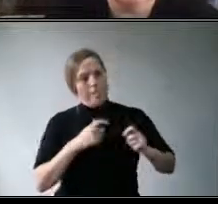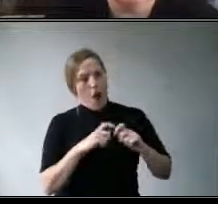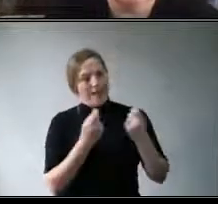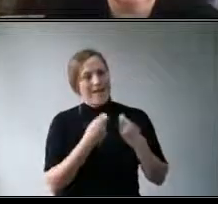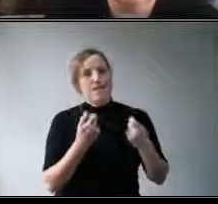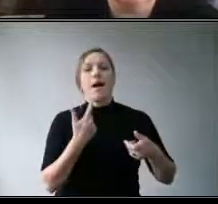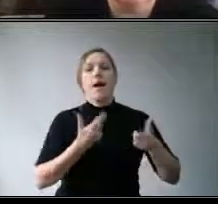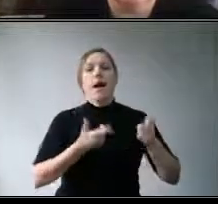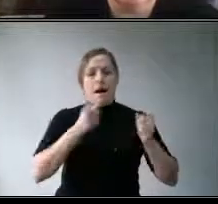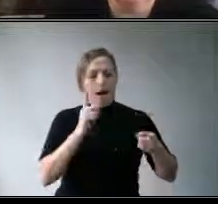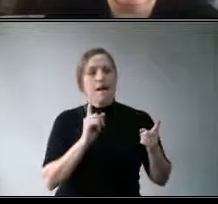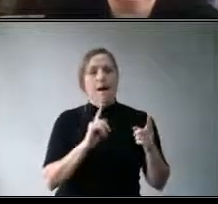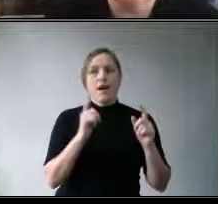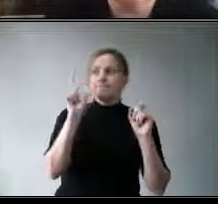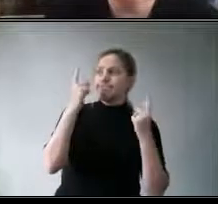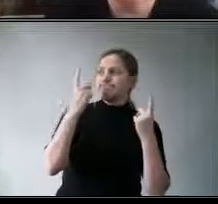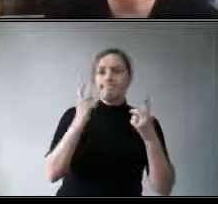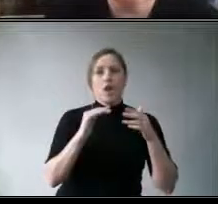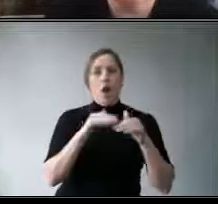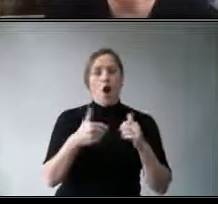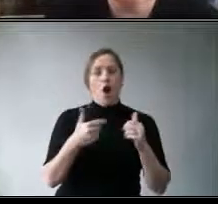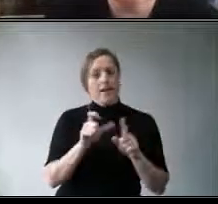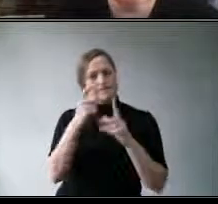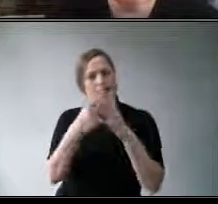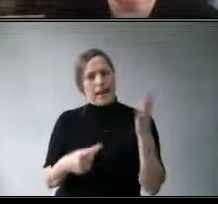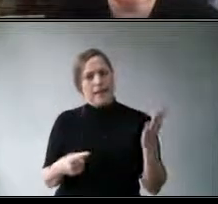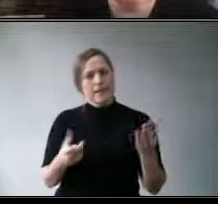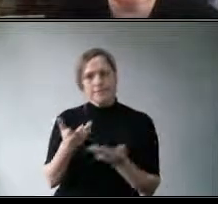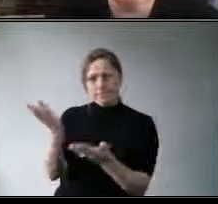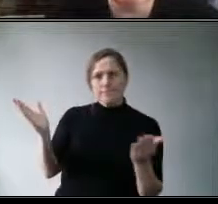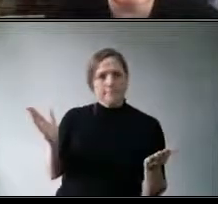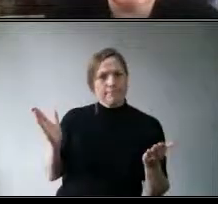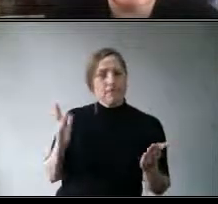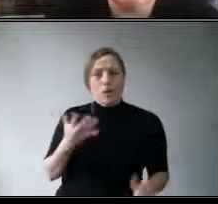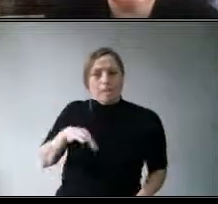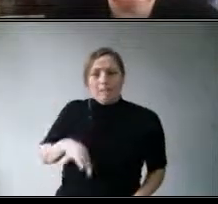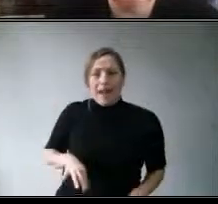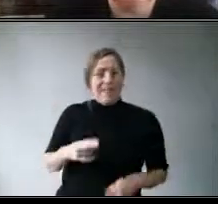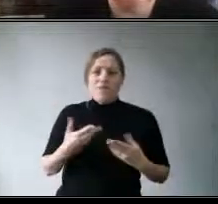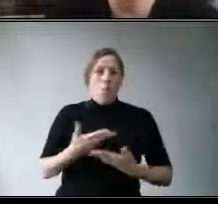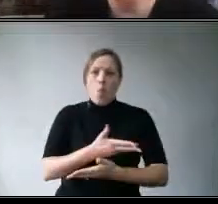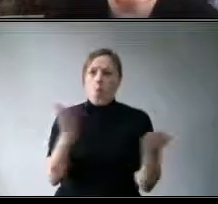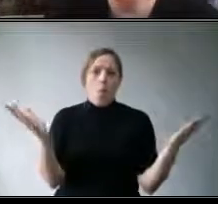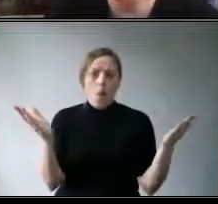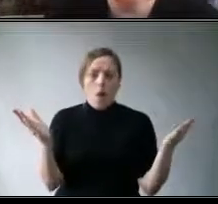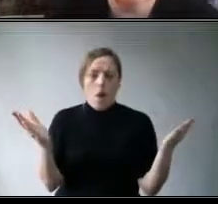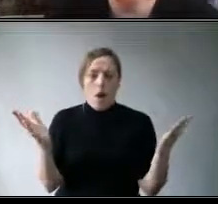far-reaching the benefits for everyone but i think yeah preparedness and a very open and transparent